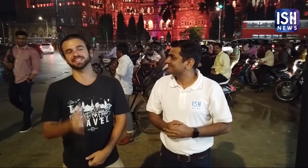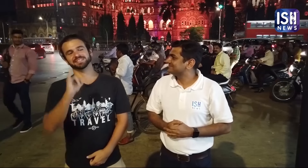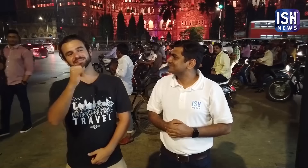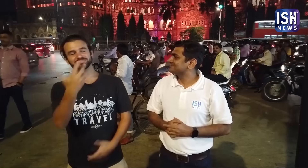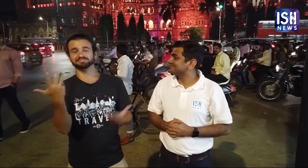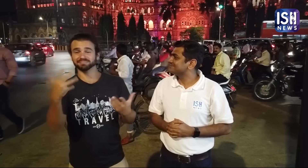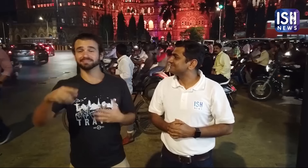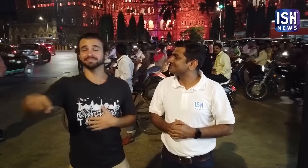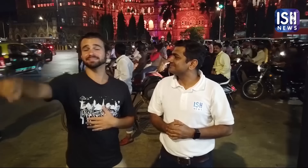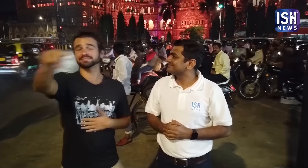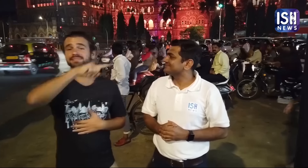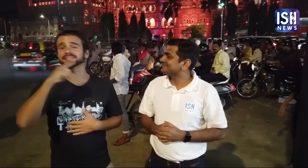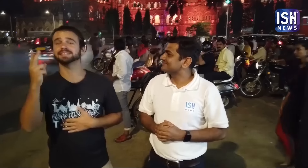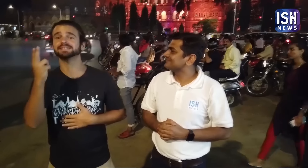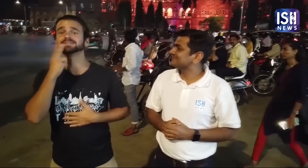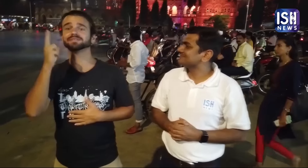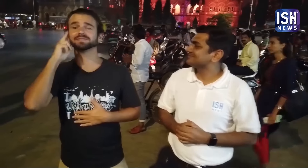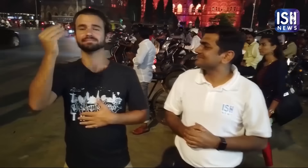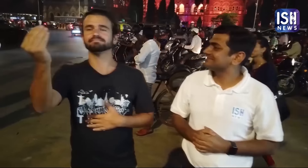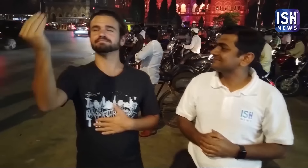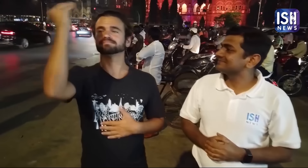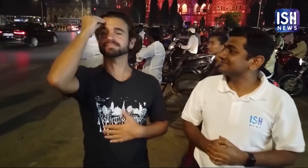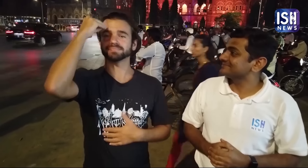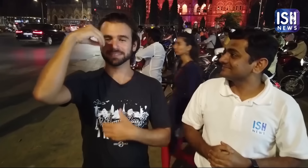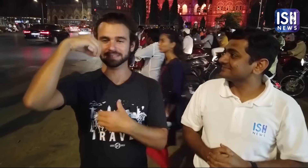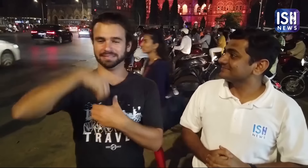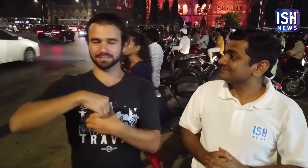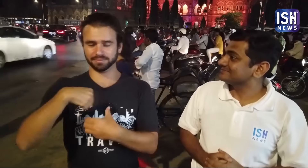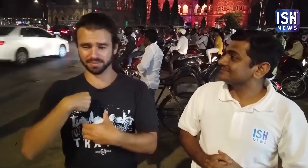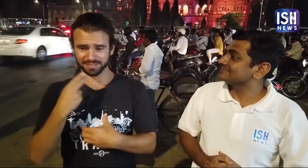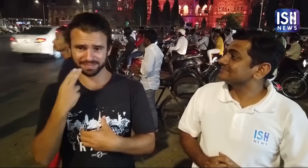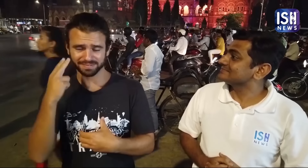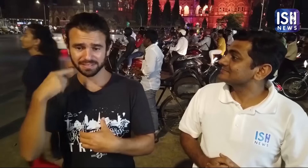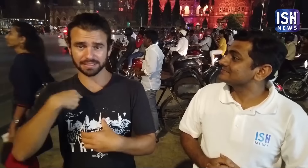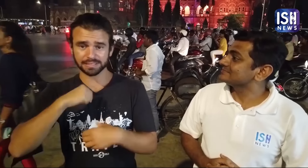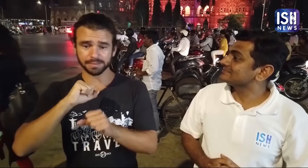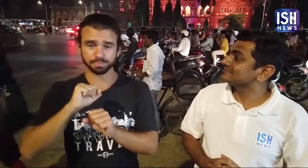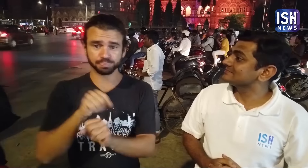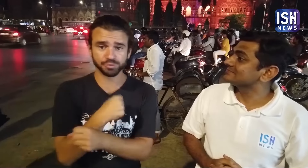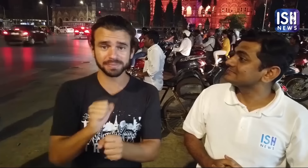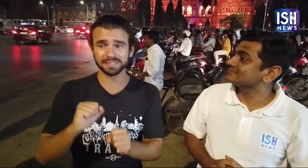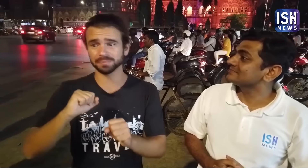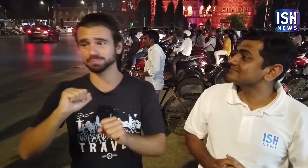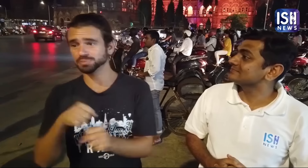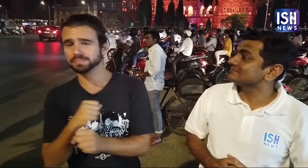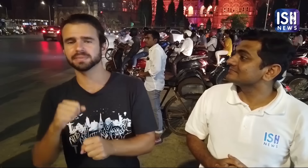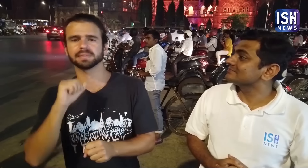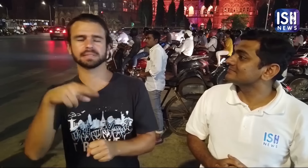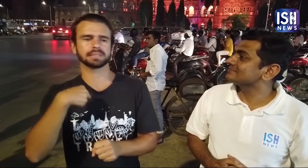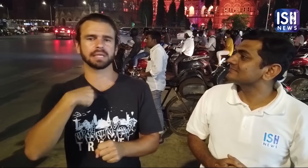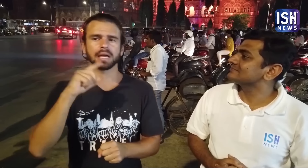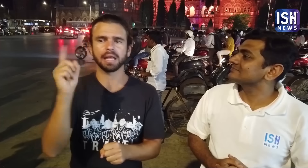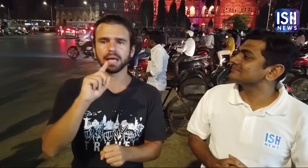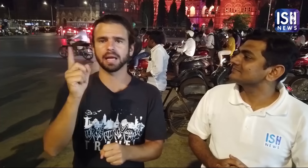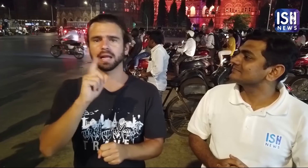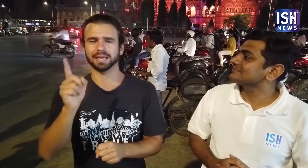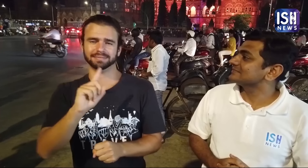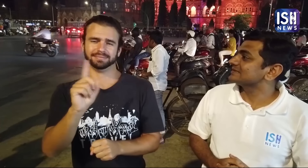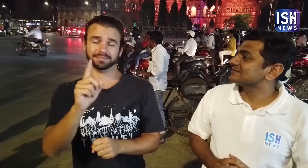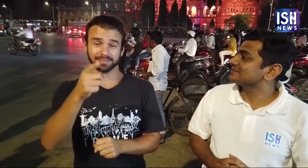Yes! All Deaf persons need to ingrain their mind that there is nothing impossible for a Deaf person.